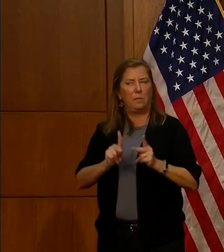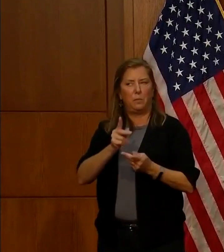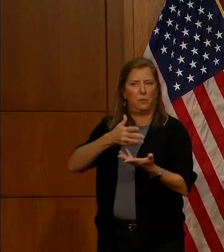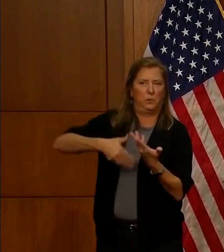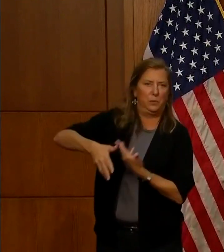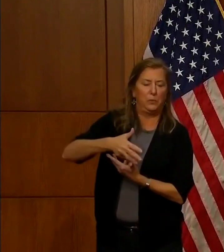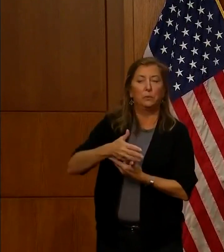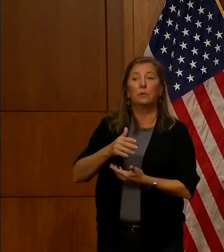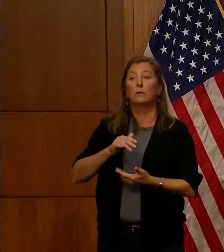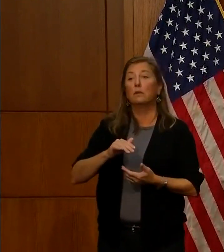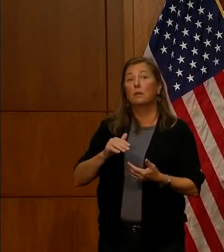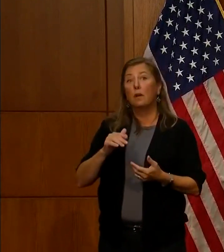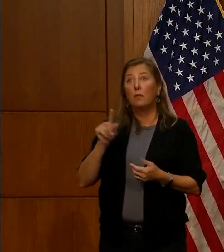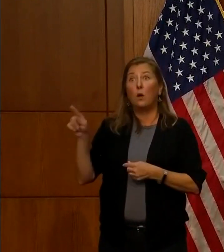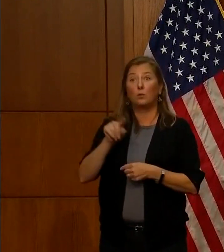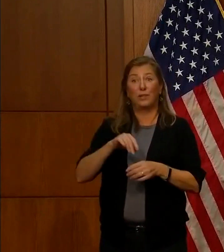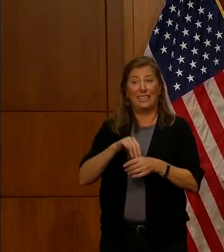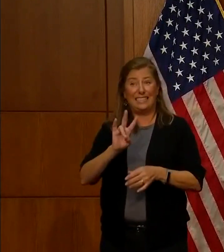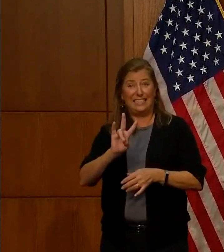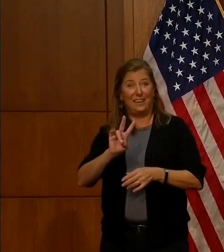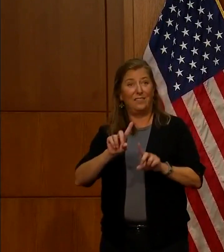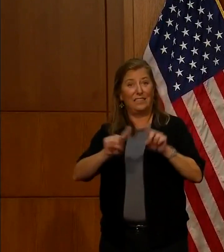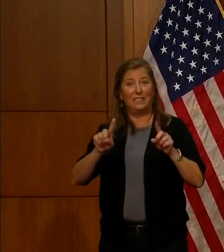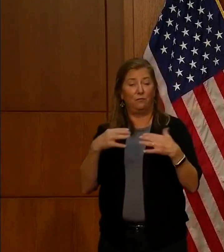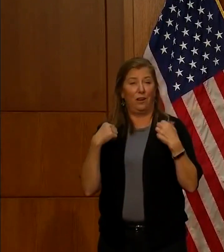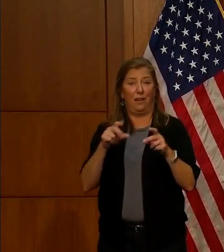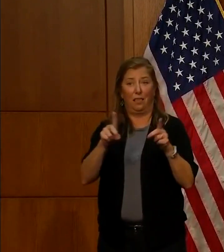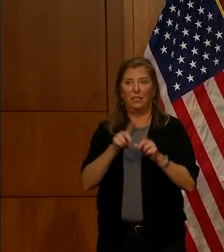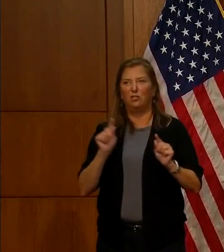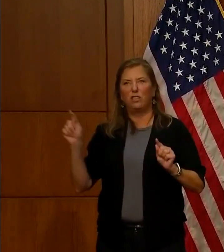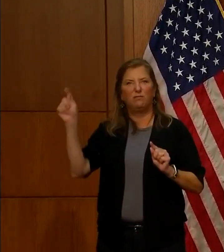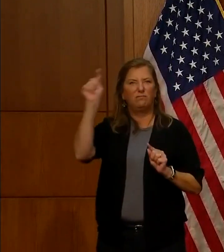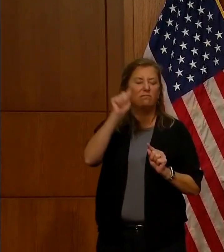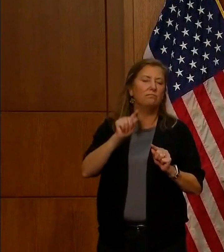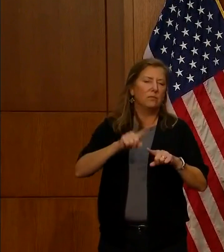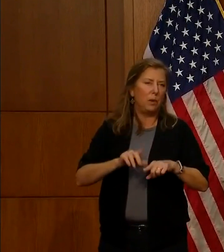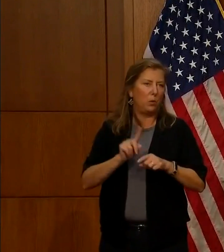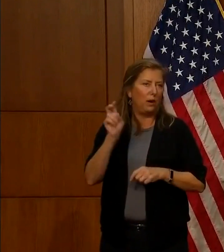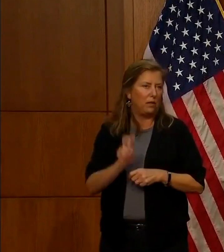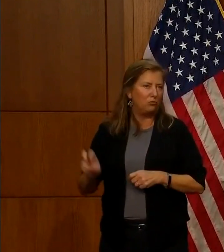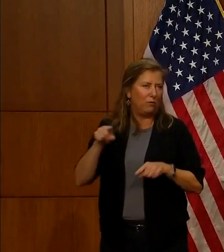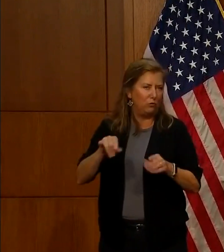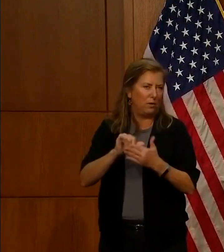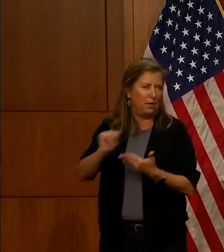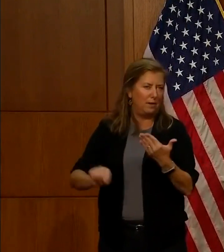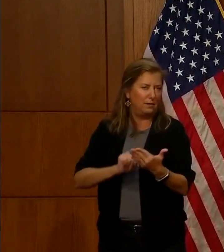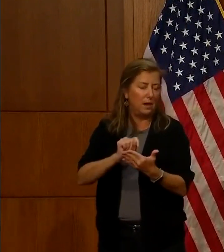TRAVELS- AND THESE SPANNED AROUND SEVEN DIFFERENT HEALTH DISTRICTS BASED ON WHERE THEY